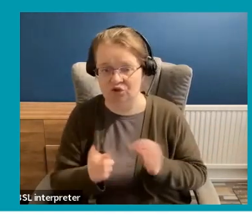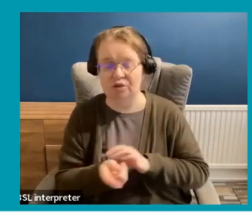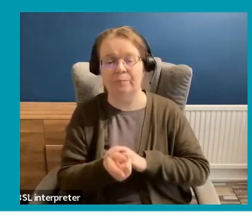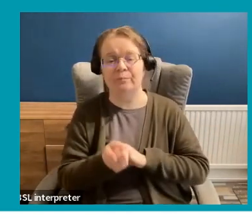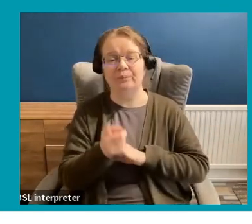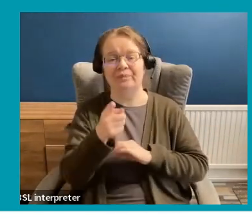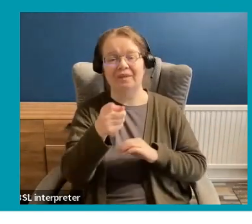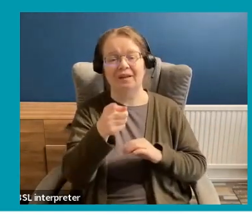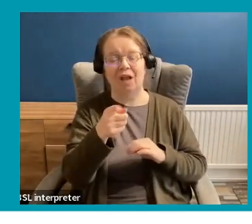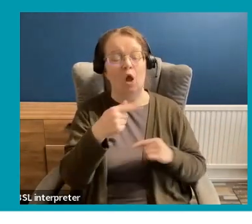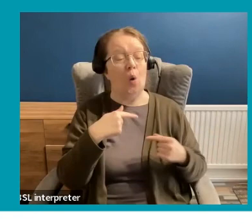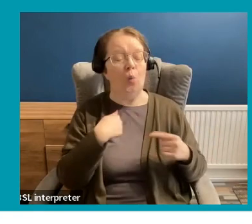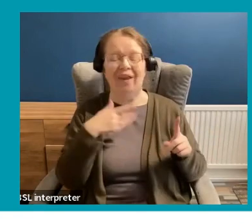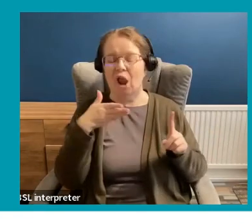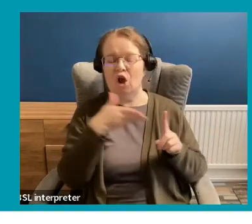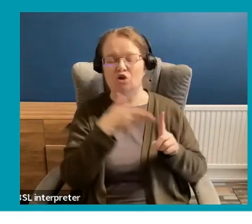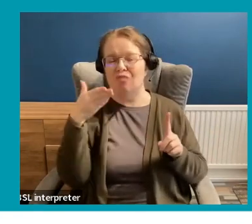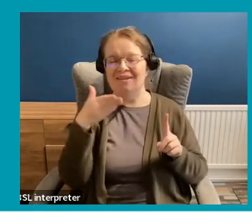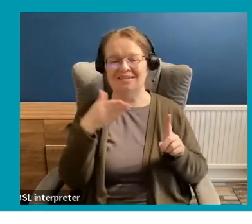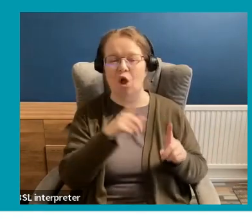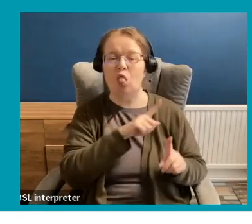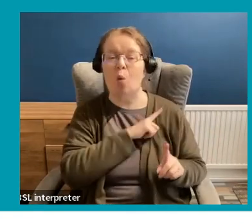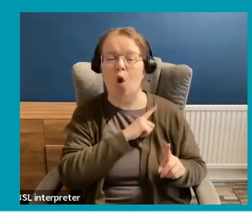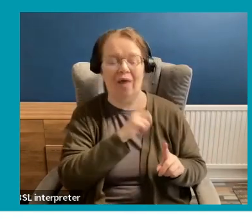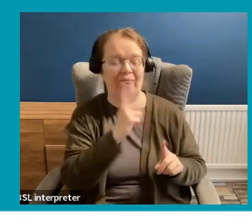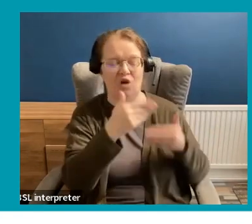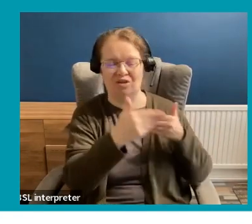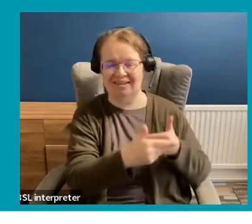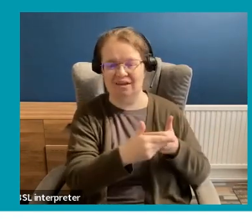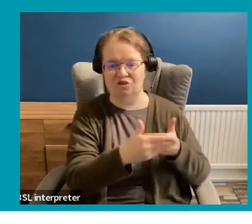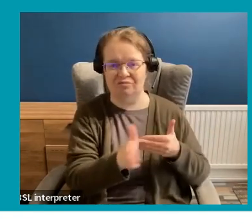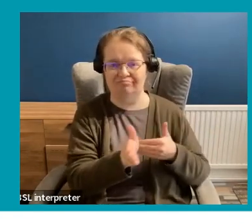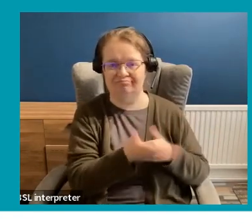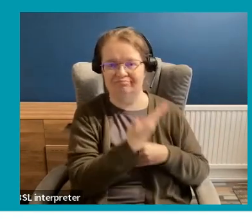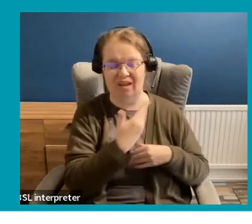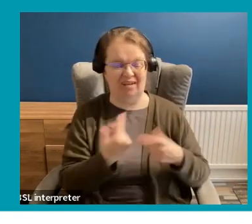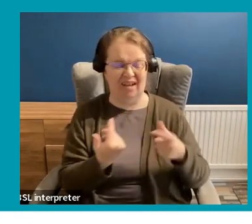first section which is the first C of clarity.